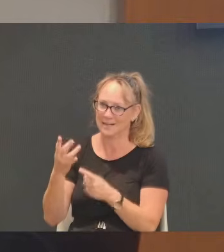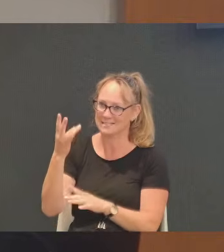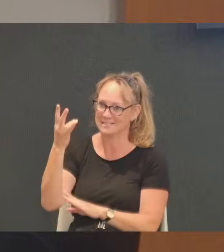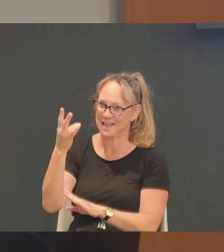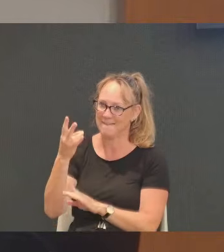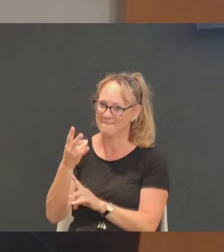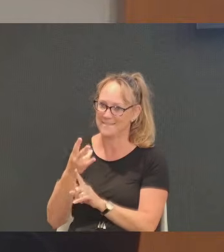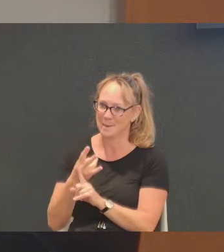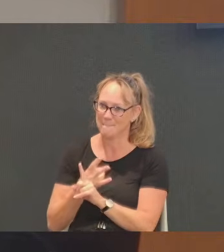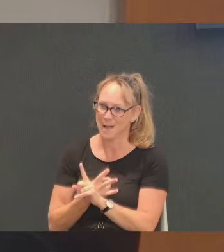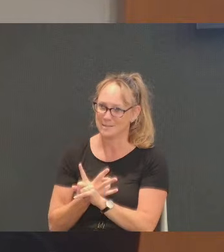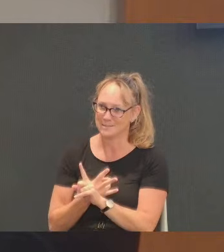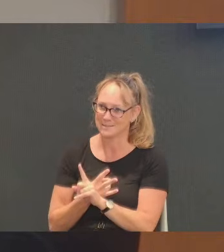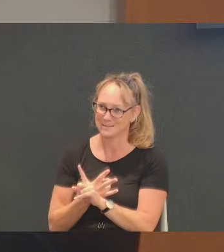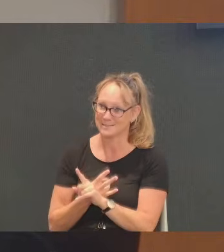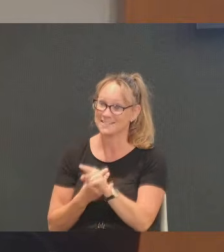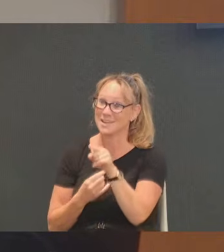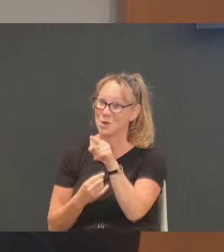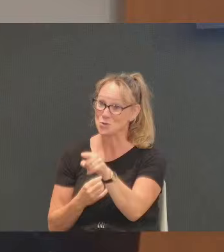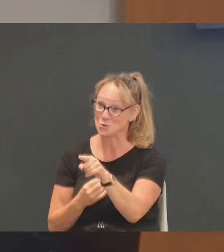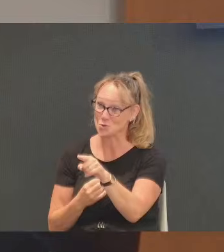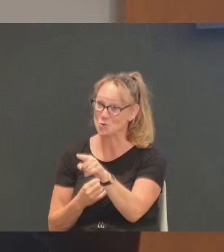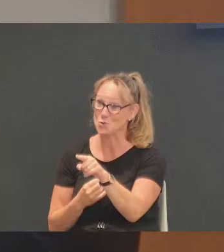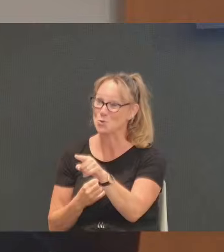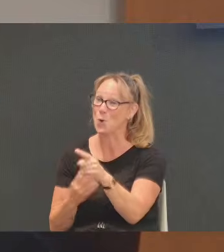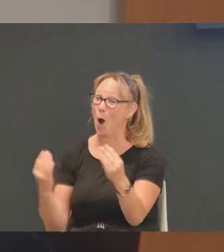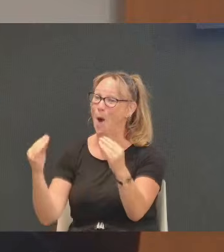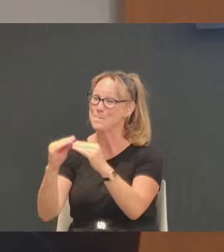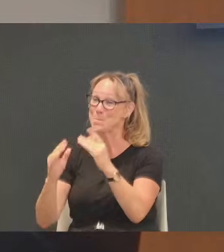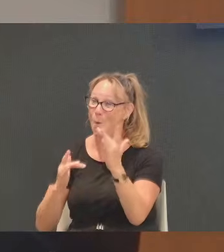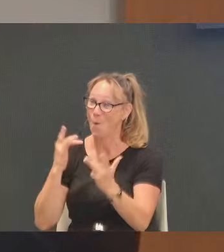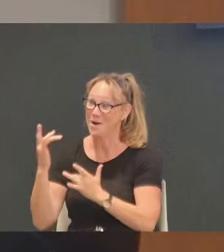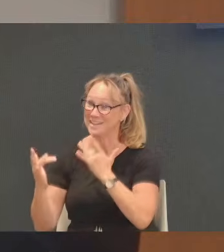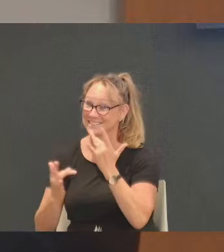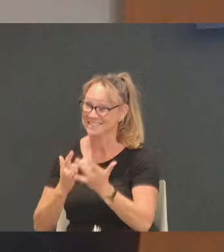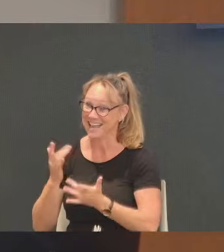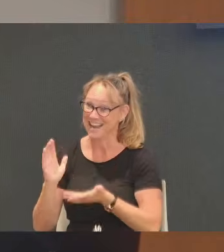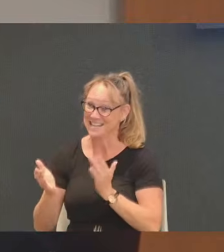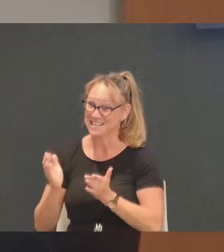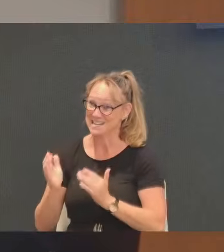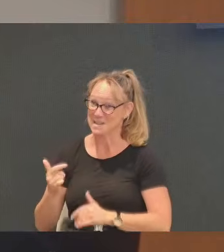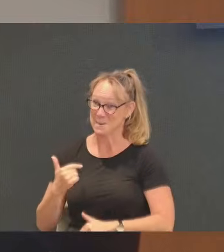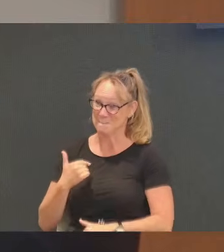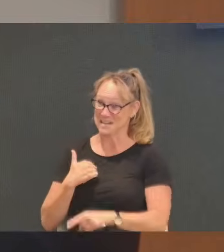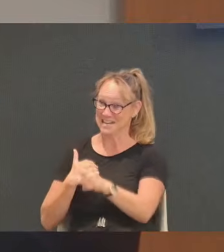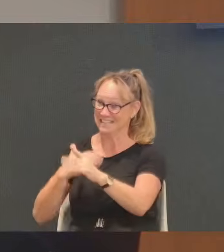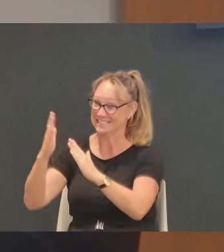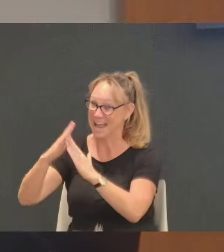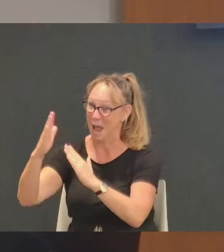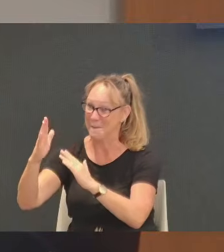the only person in the room more excited than me to recommend Bob as the new Director of JFS. So,